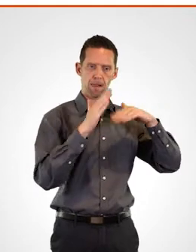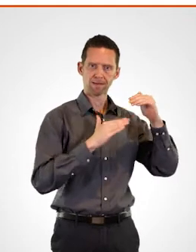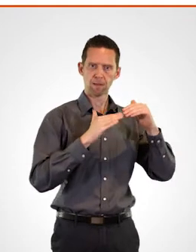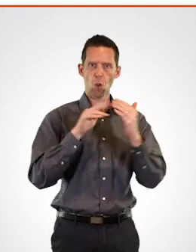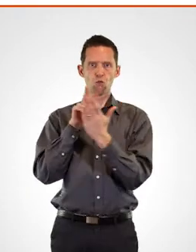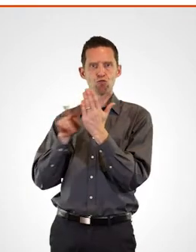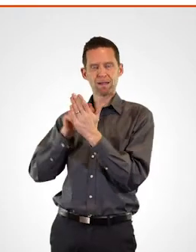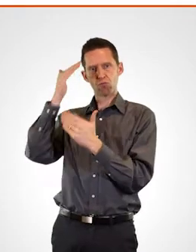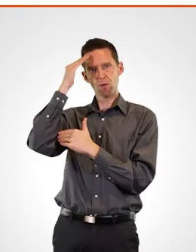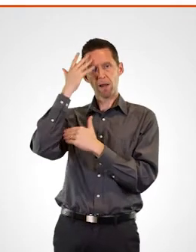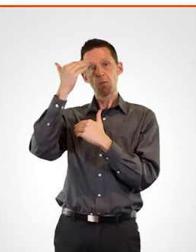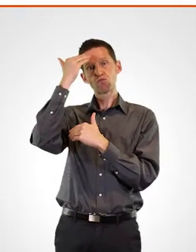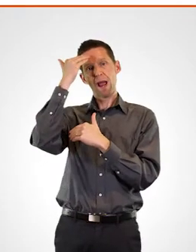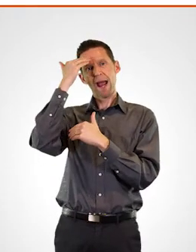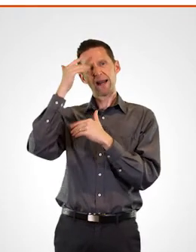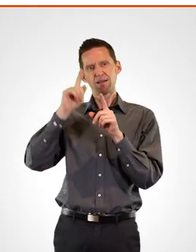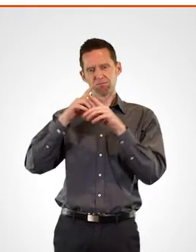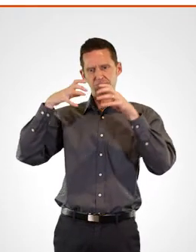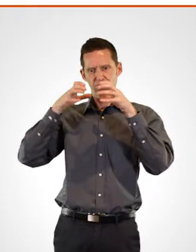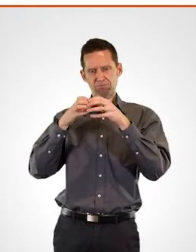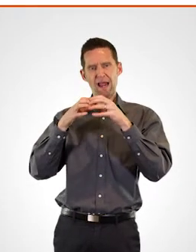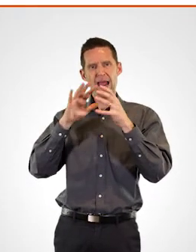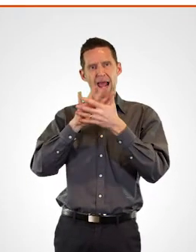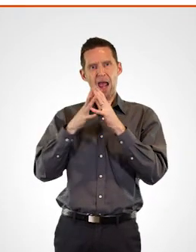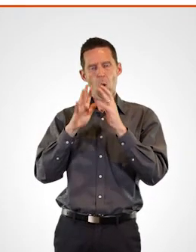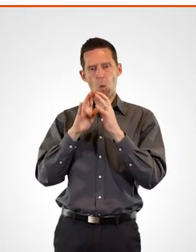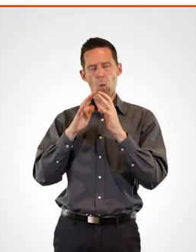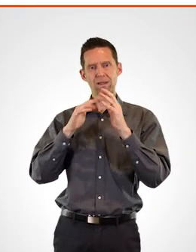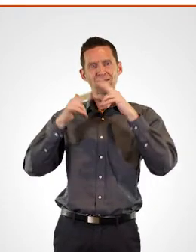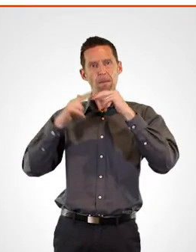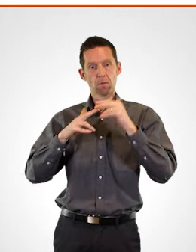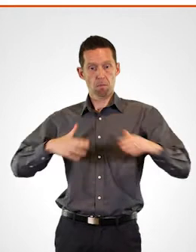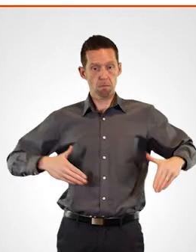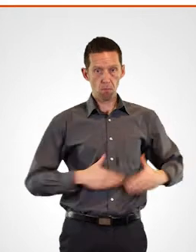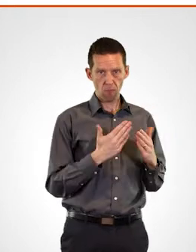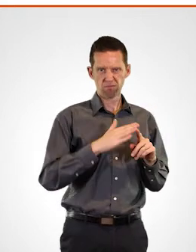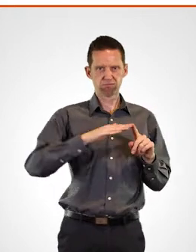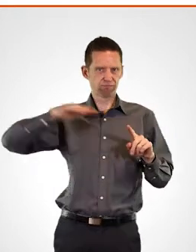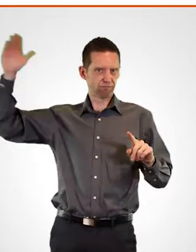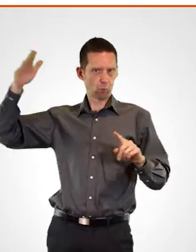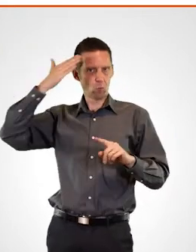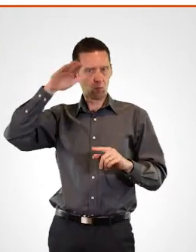The construction of basic brain architecture really begins before birth and it continues into adulthood